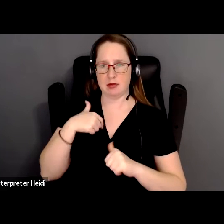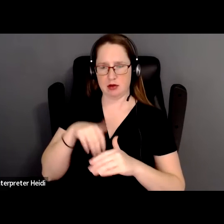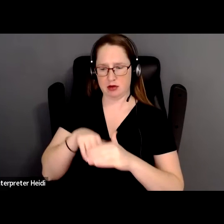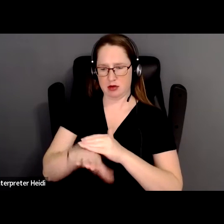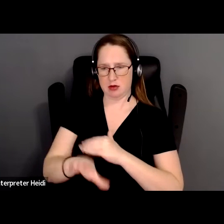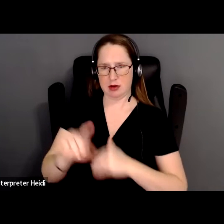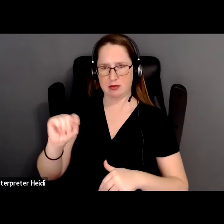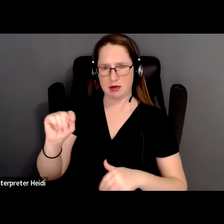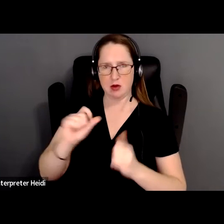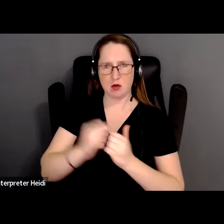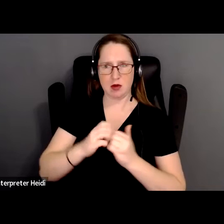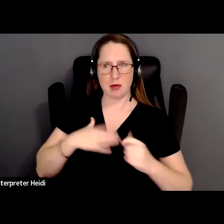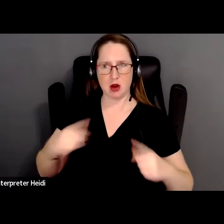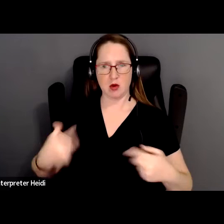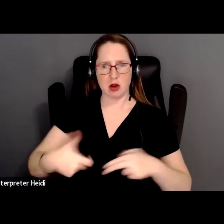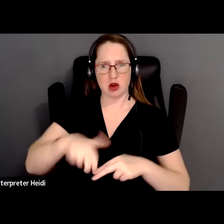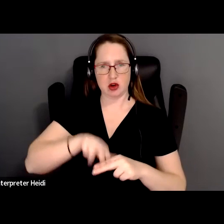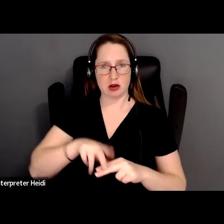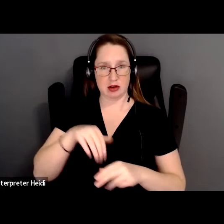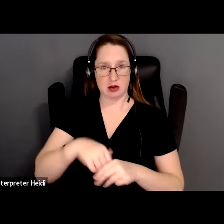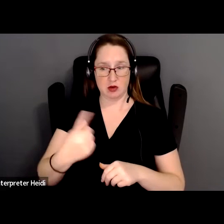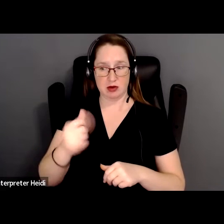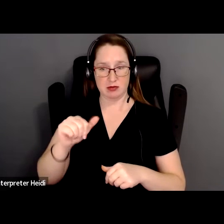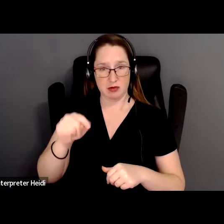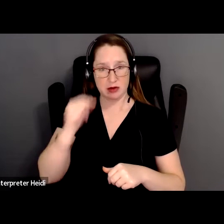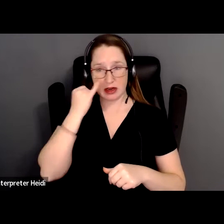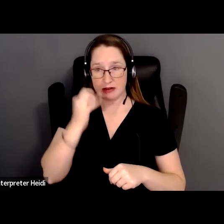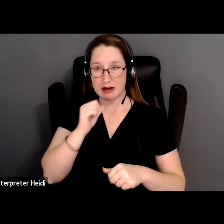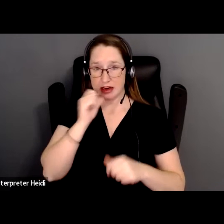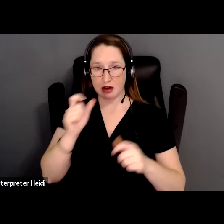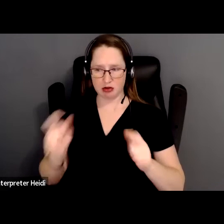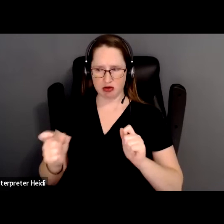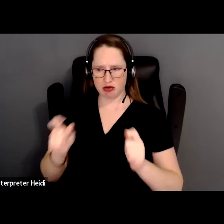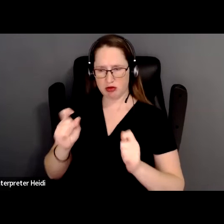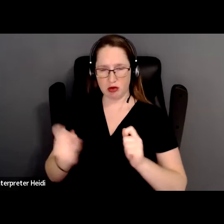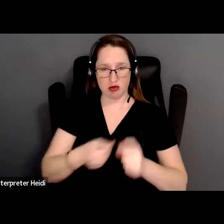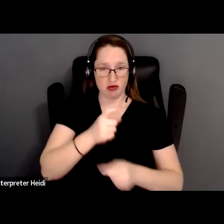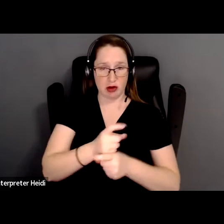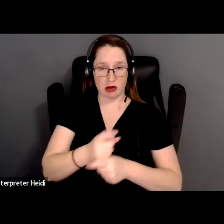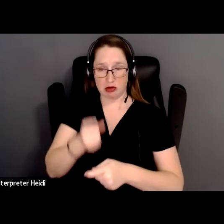with my wheelchair in one of my apartments, if I didn't do it just right at the right angle I would